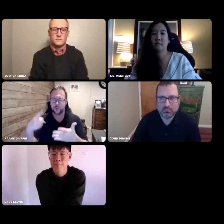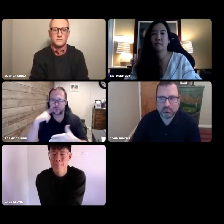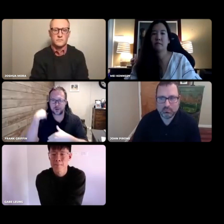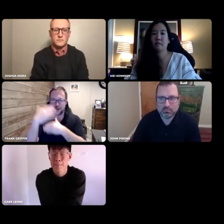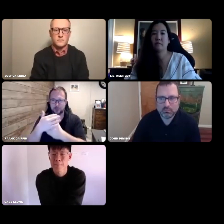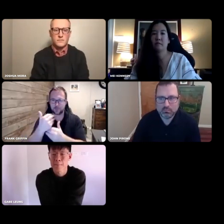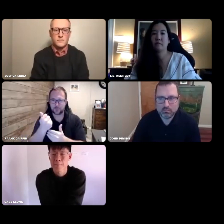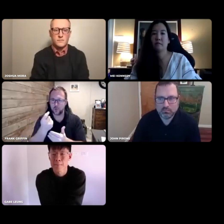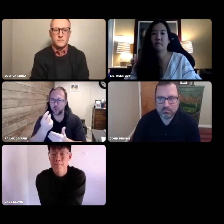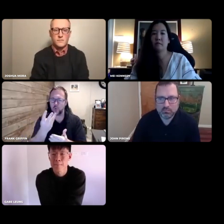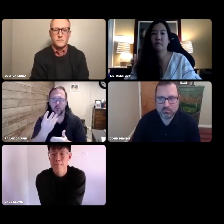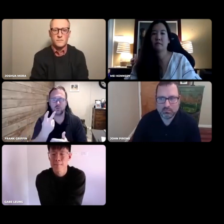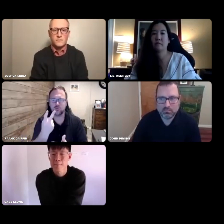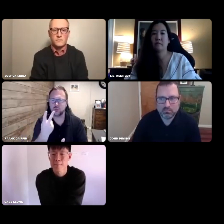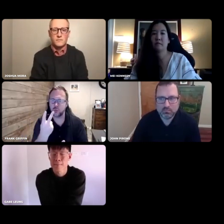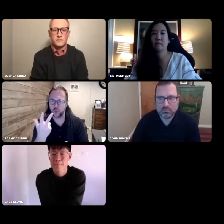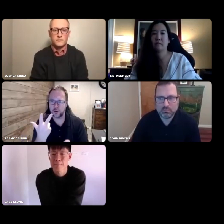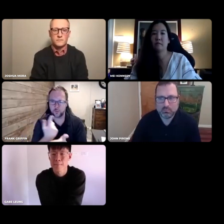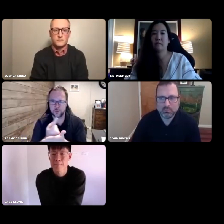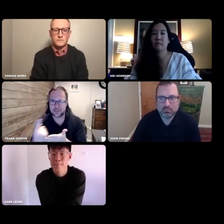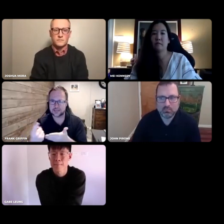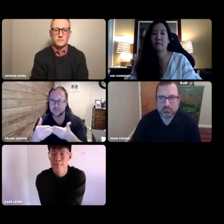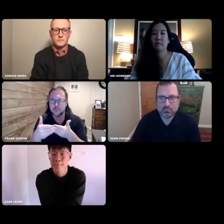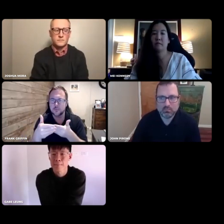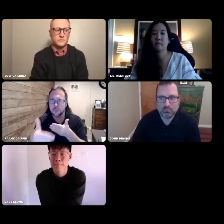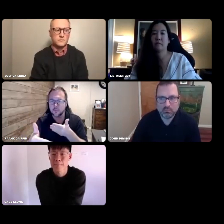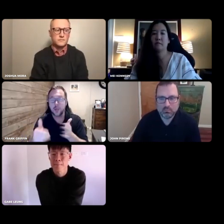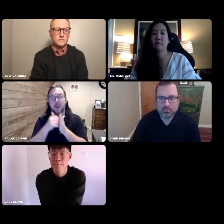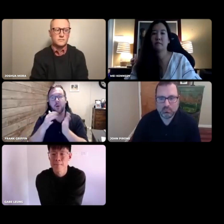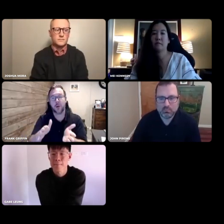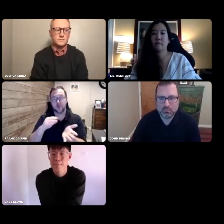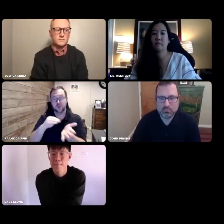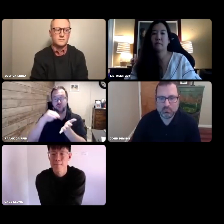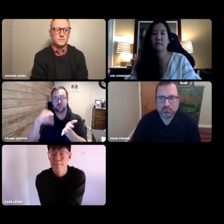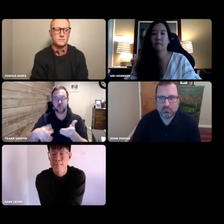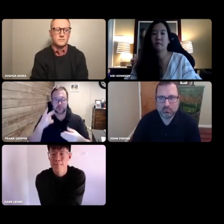Then develop a schedule for the next 2-3 weeks.